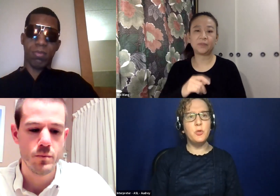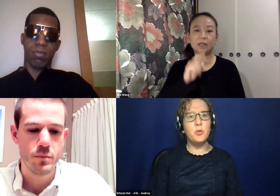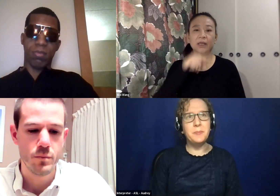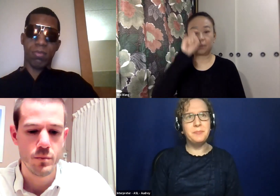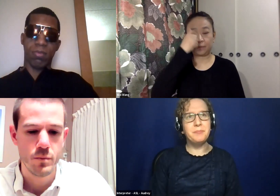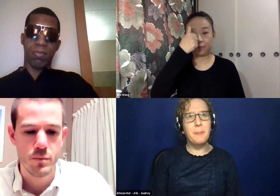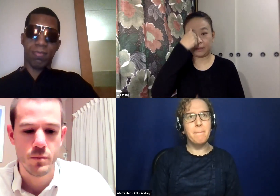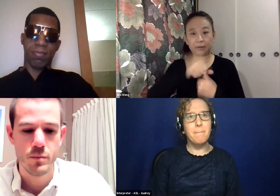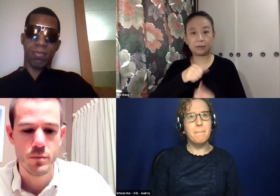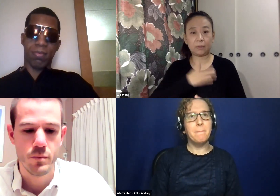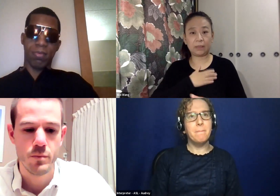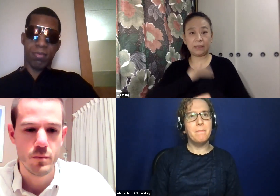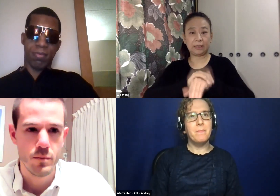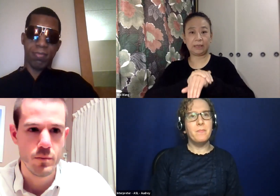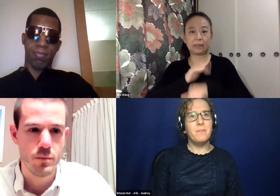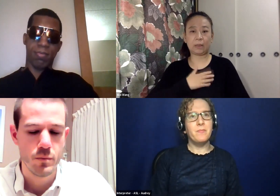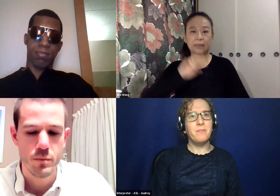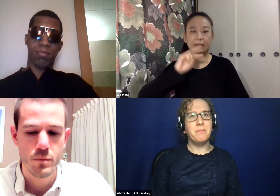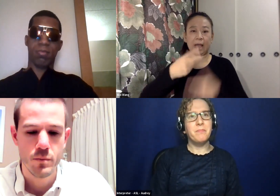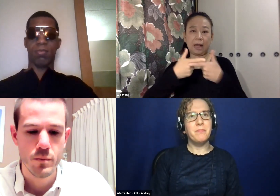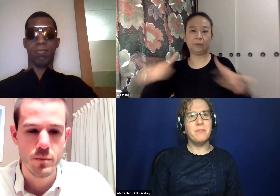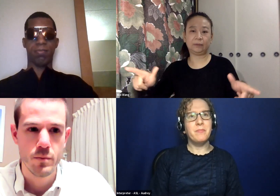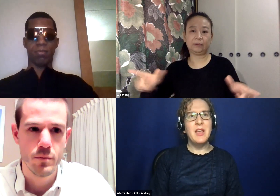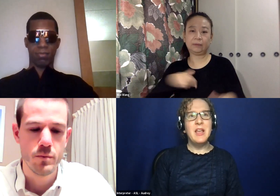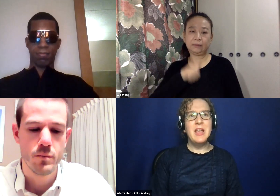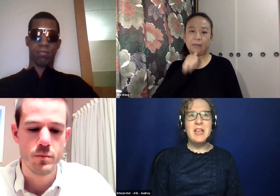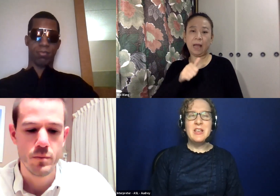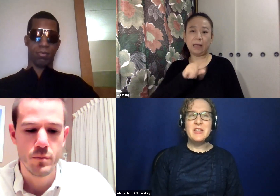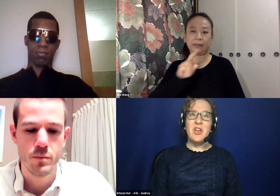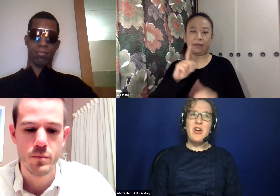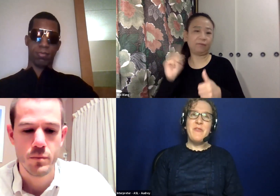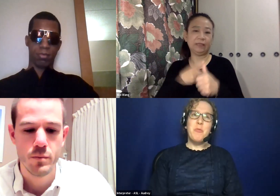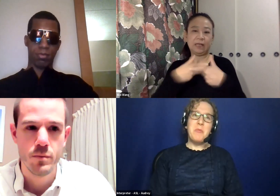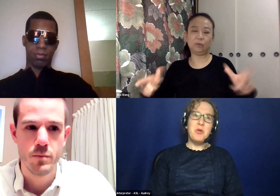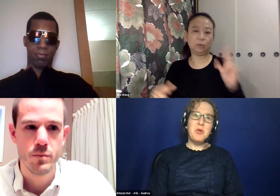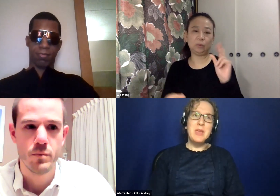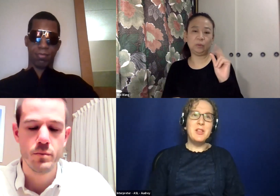Sure. So if you remember,